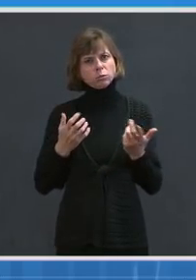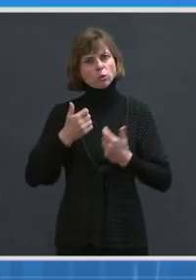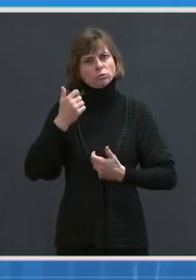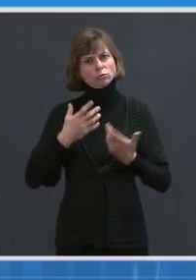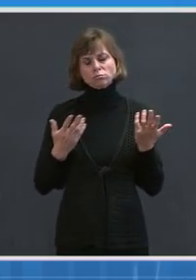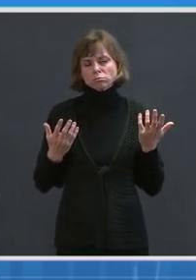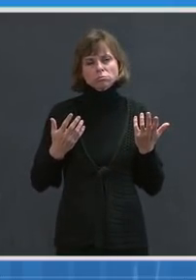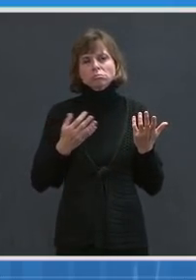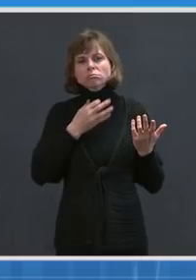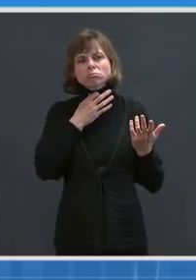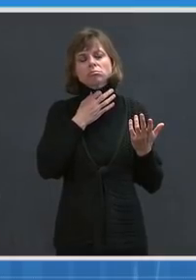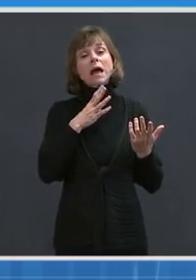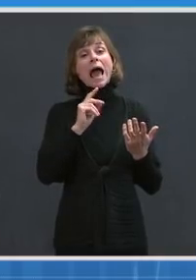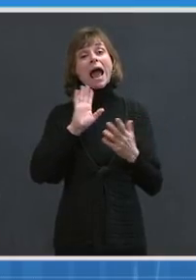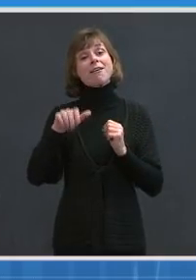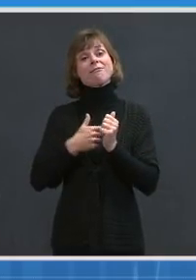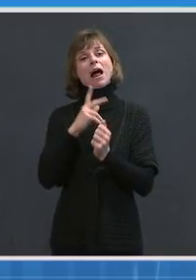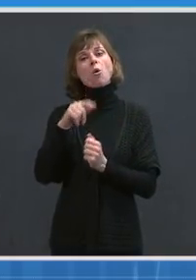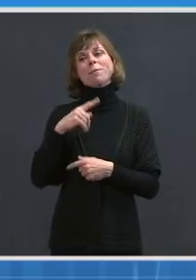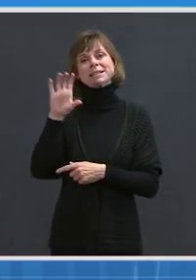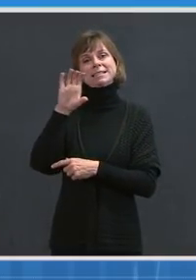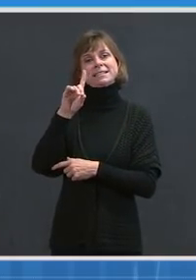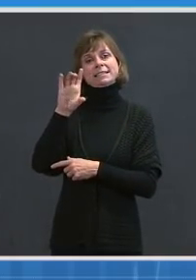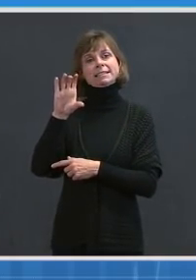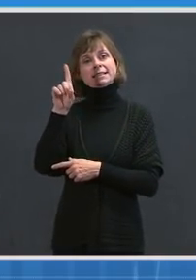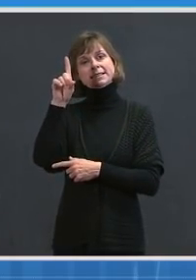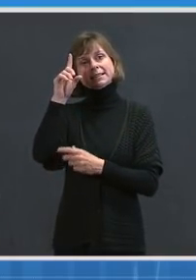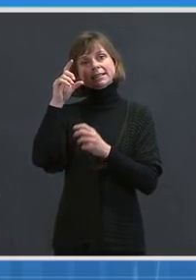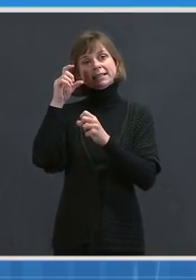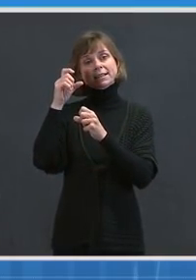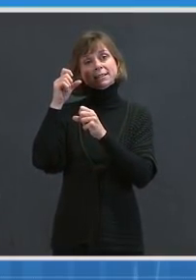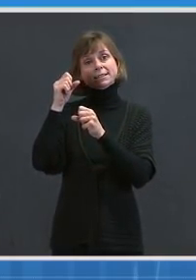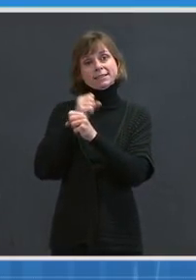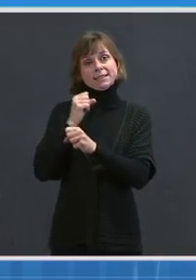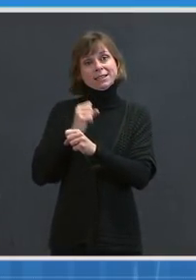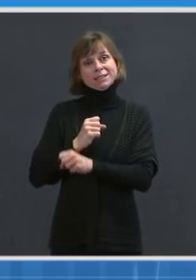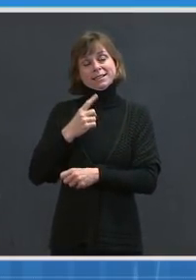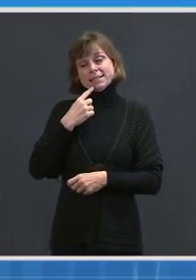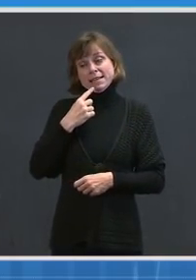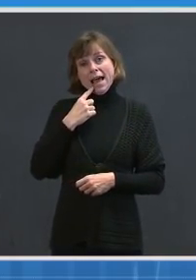I know that the CDC data shows that a larger share of white -- of the white population has been vaccinated